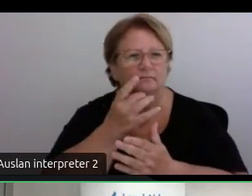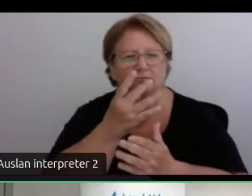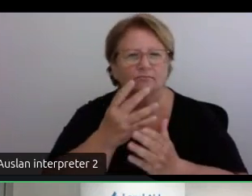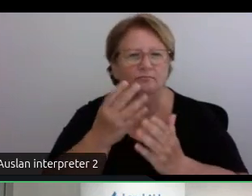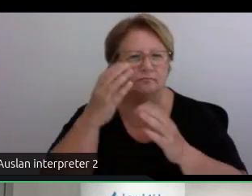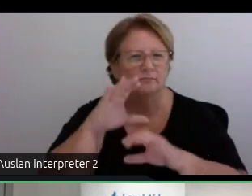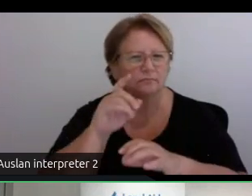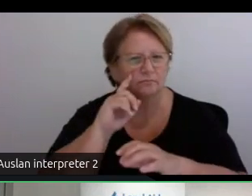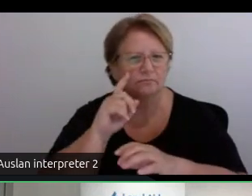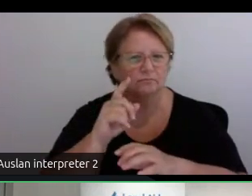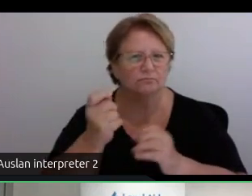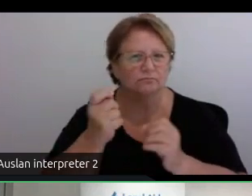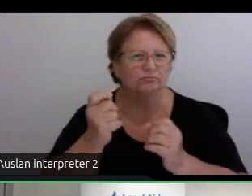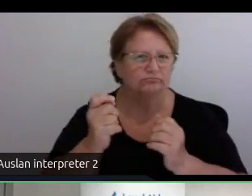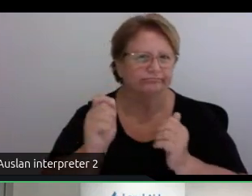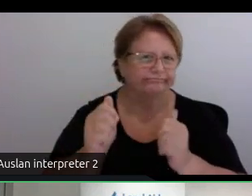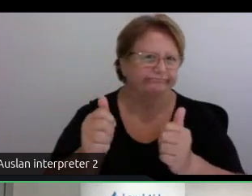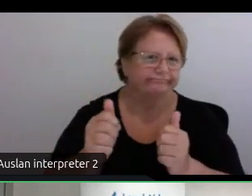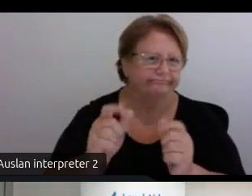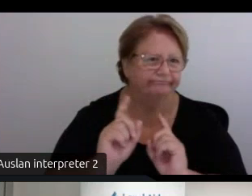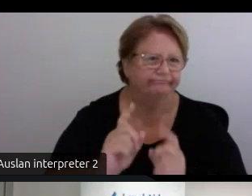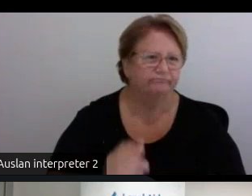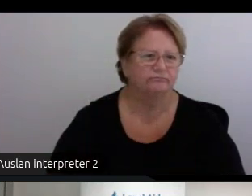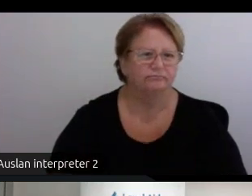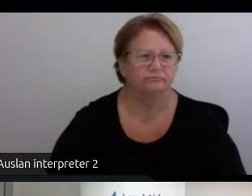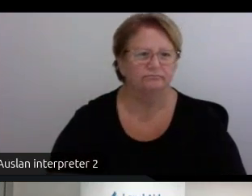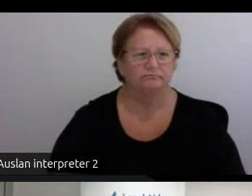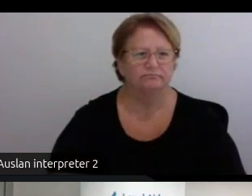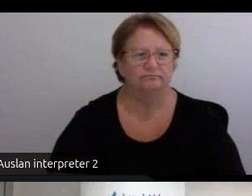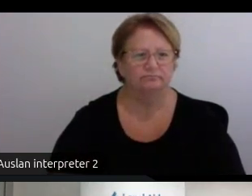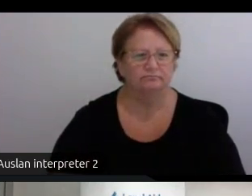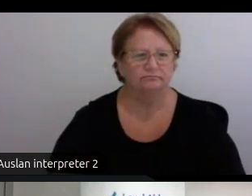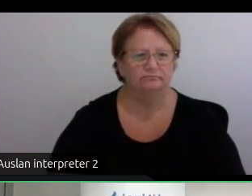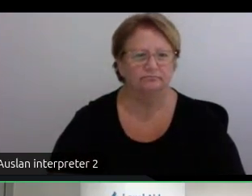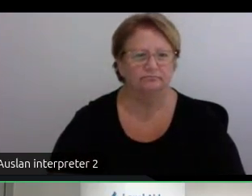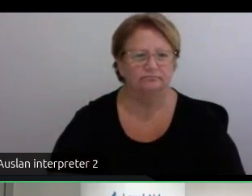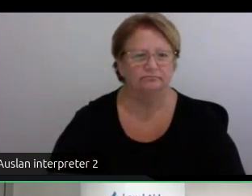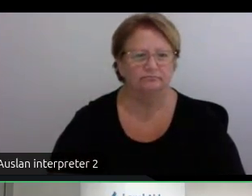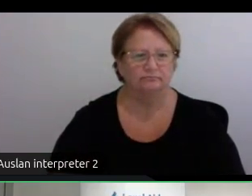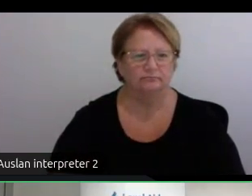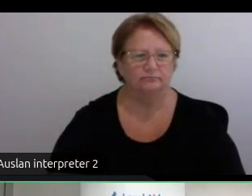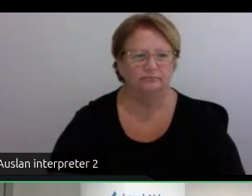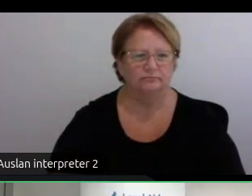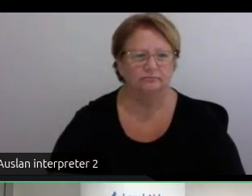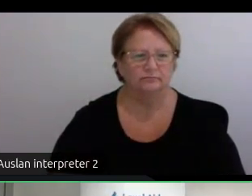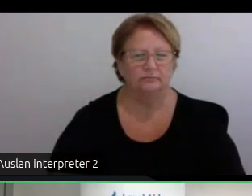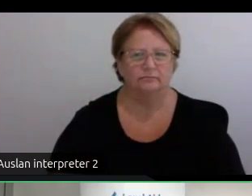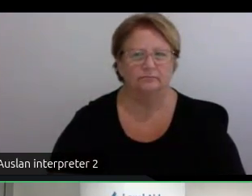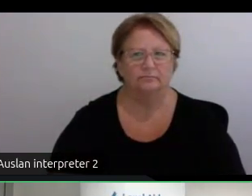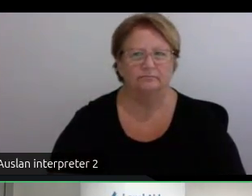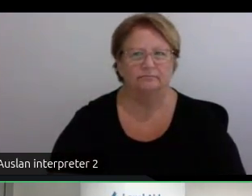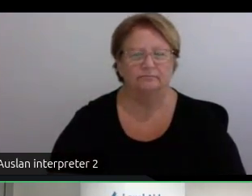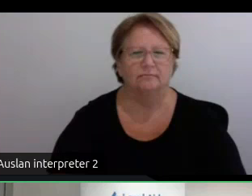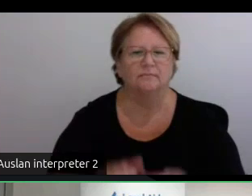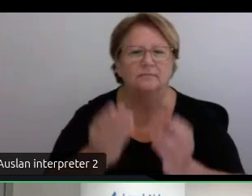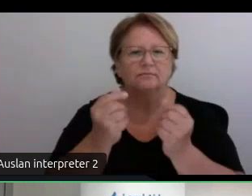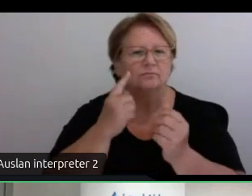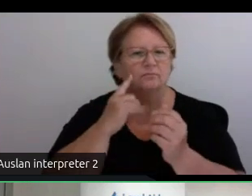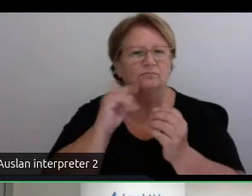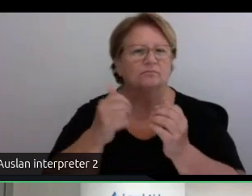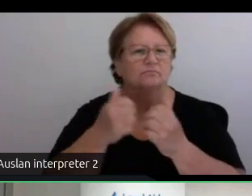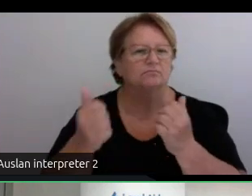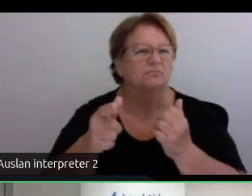accommodation is about to run out. So like I said, some will just extend it and that's